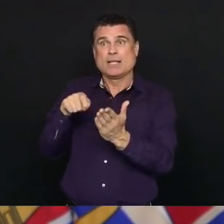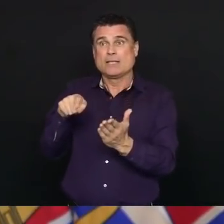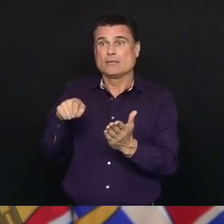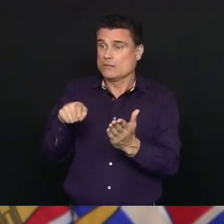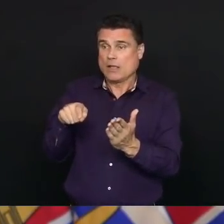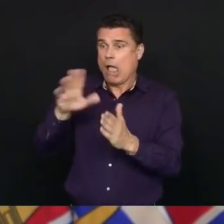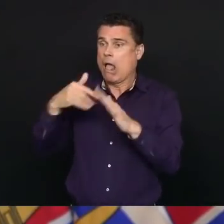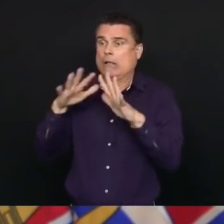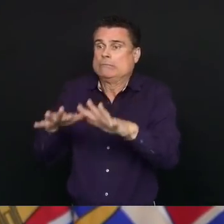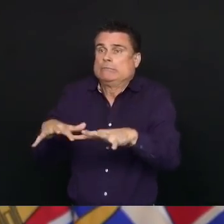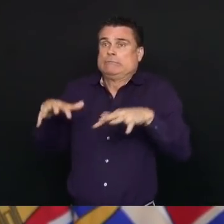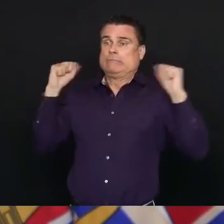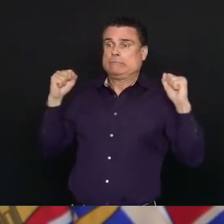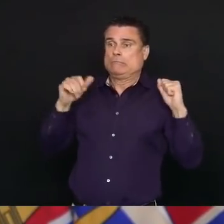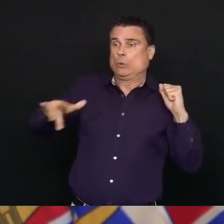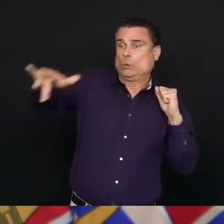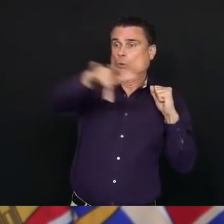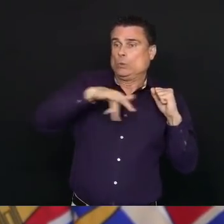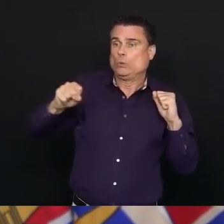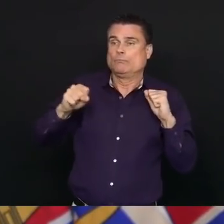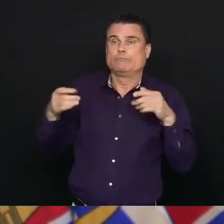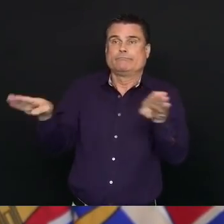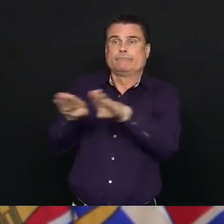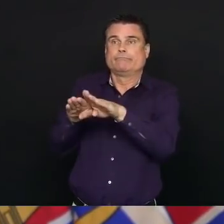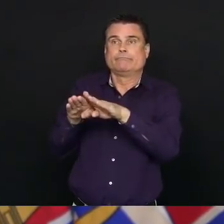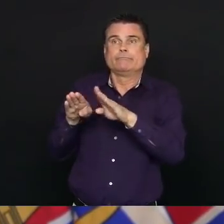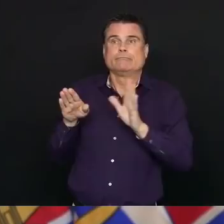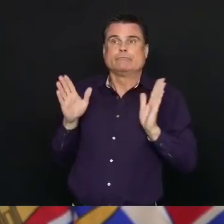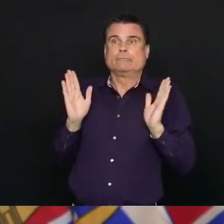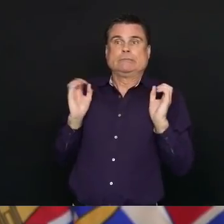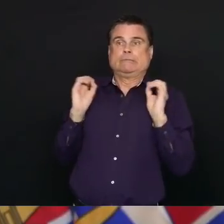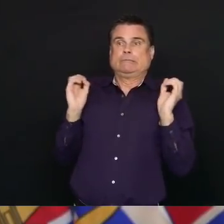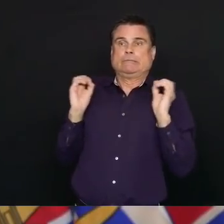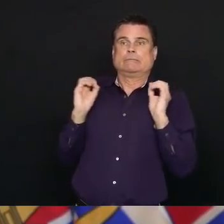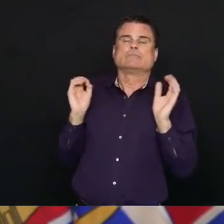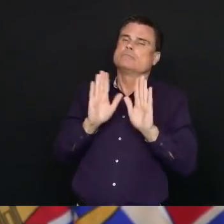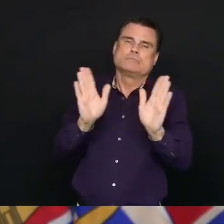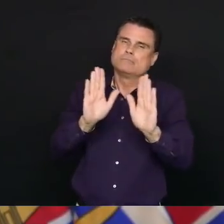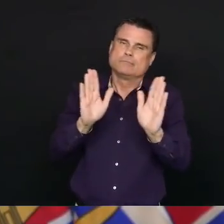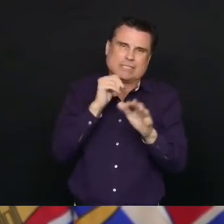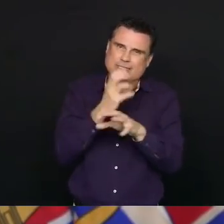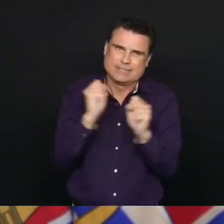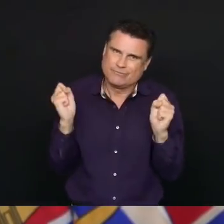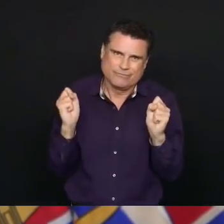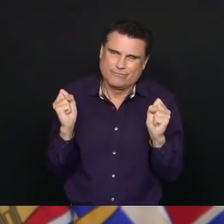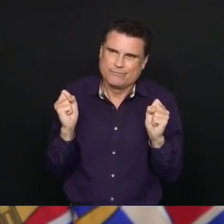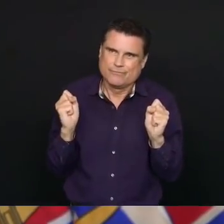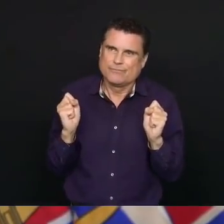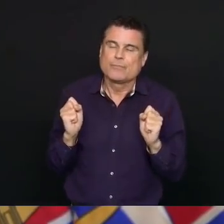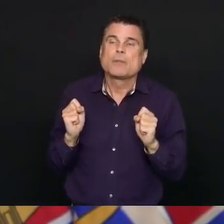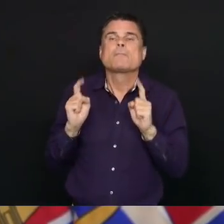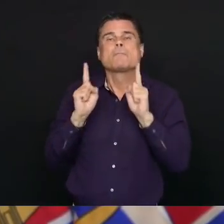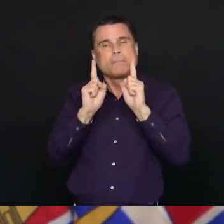We do need to have workers in there for safety. There are some things that need to happen on an ongoing basis.